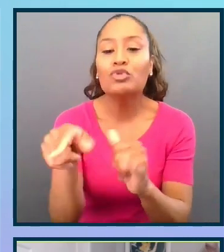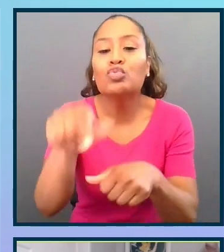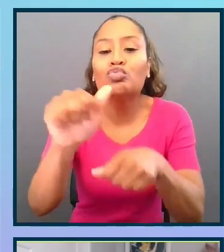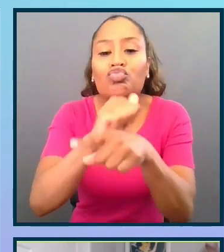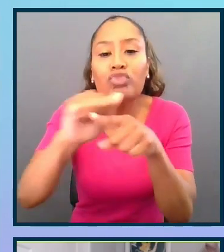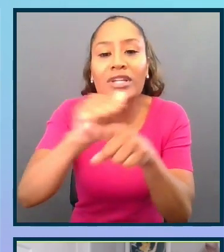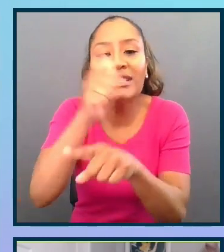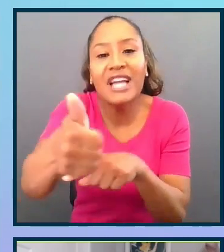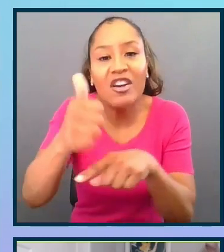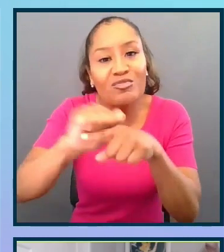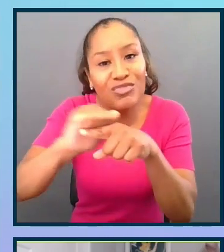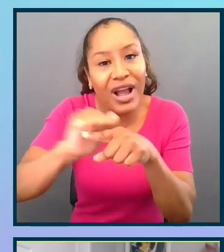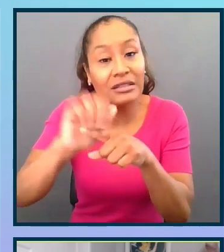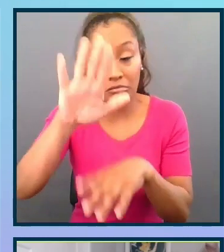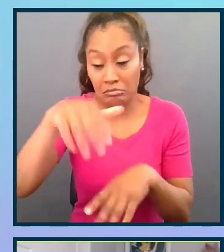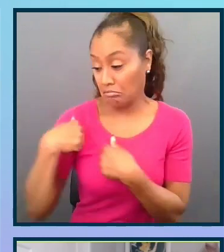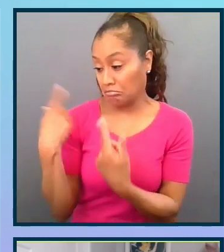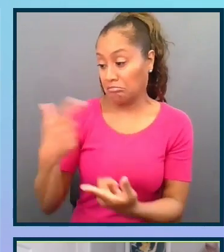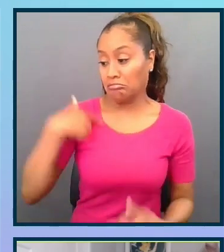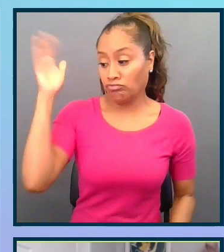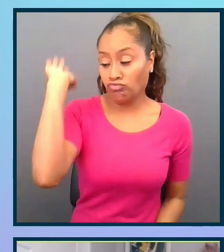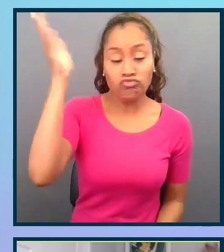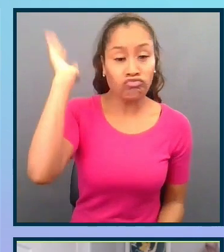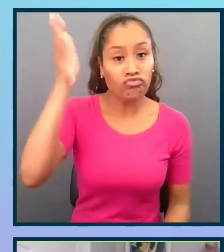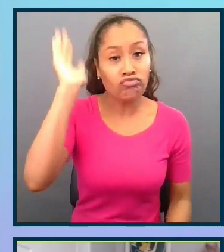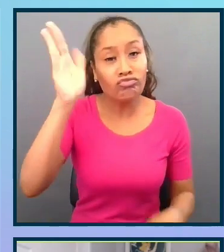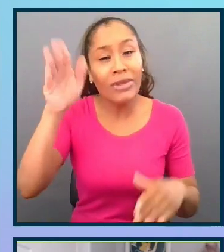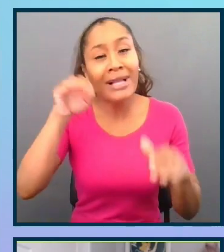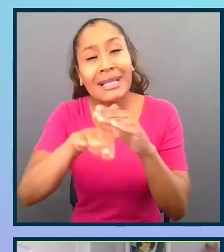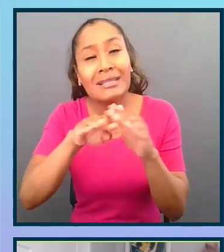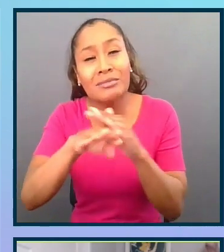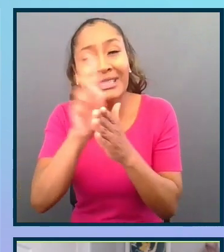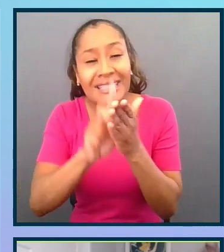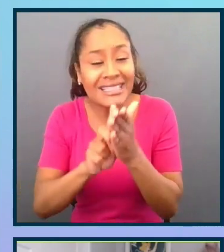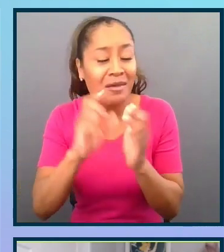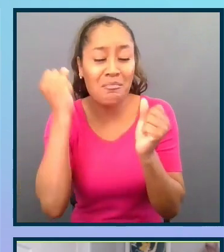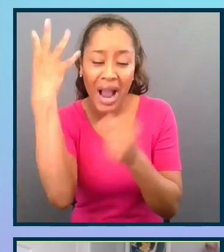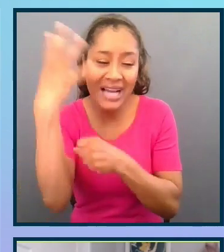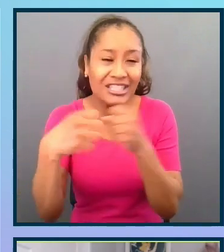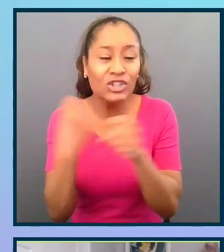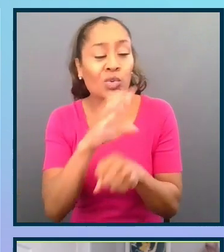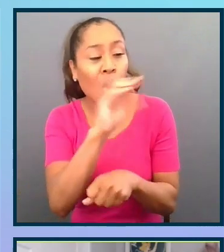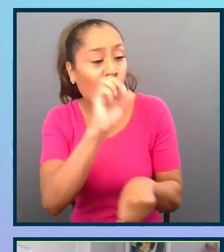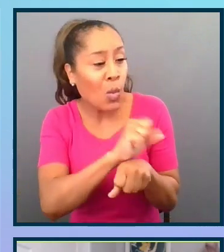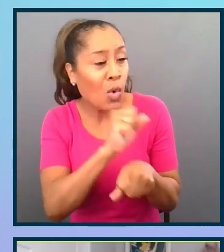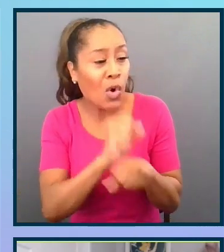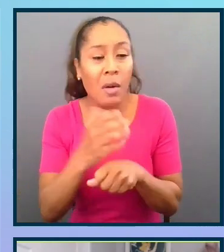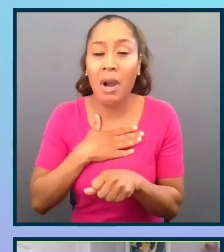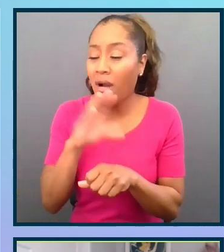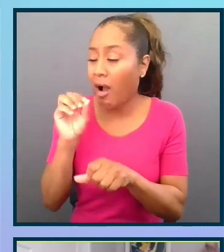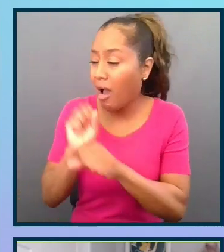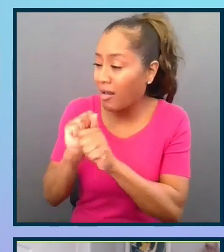I've been presenting accessible design workshops for years with coworkers and colleagues. And it's a great way for me to dig in deep